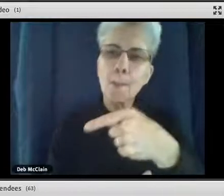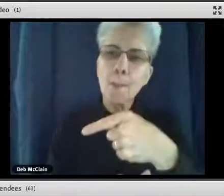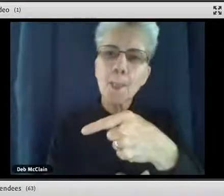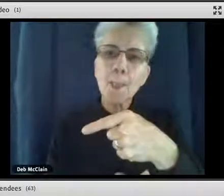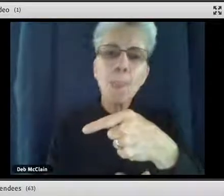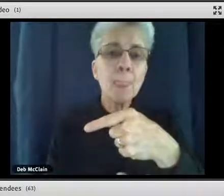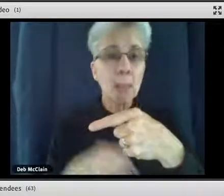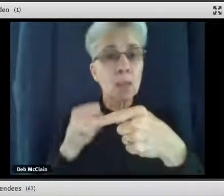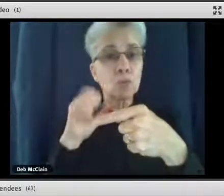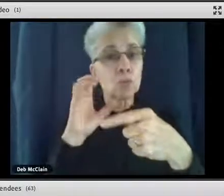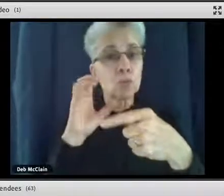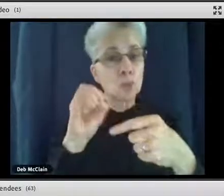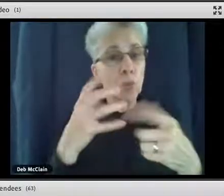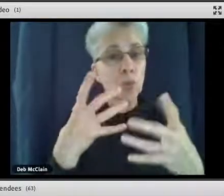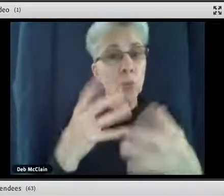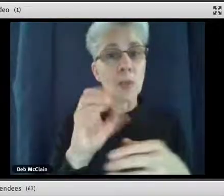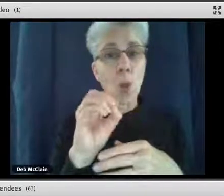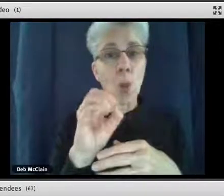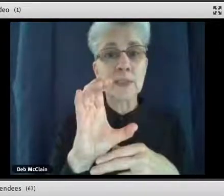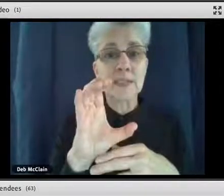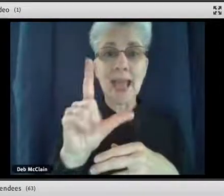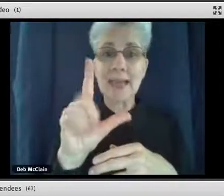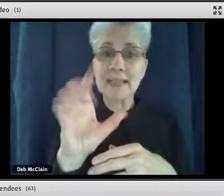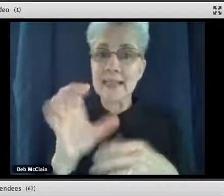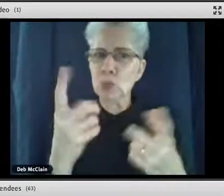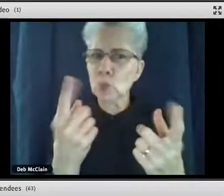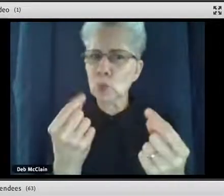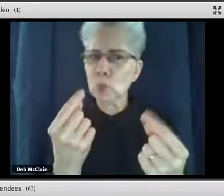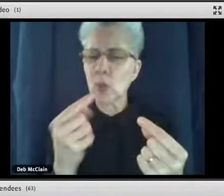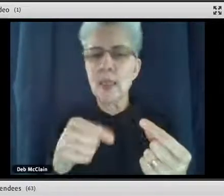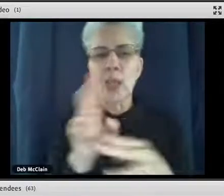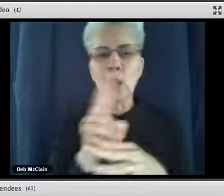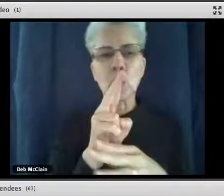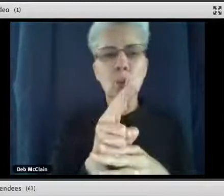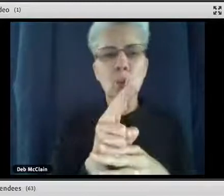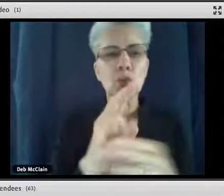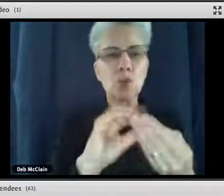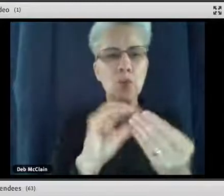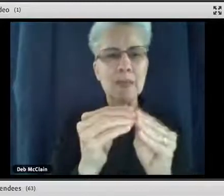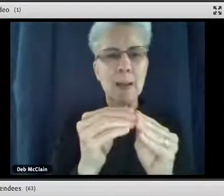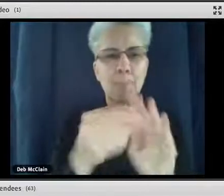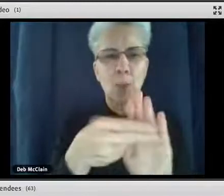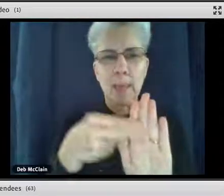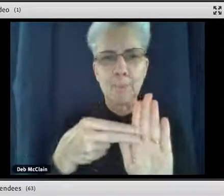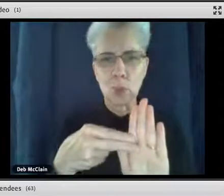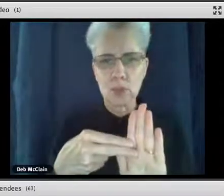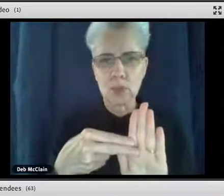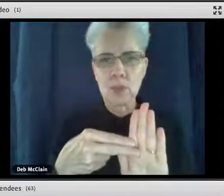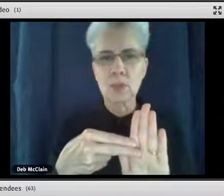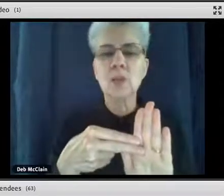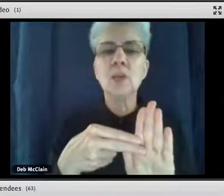Okay, so and what OCLC does is that they like to use these mnemonic labels for the elements.